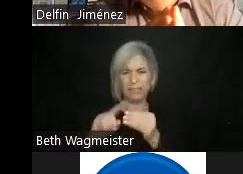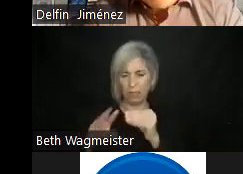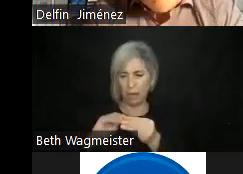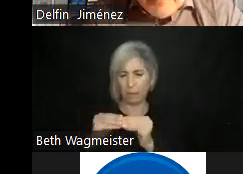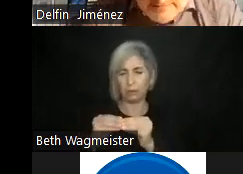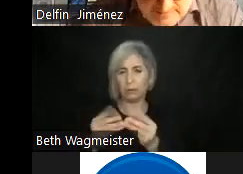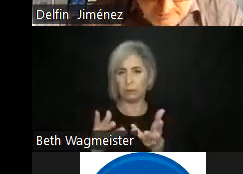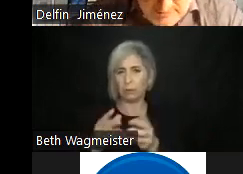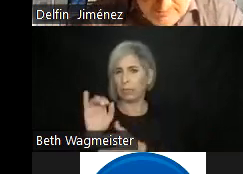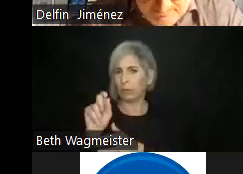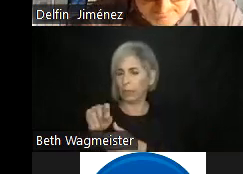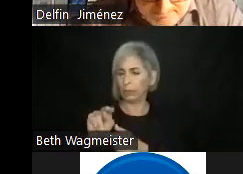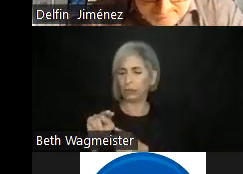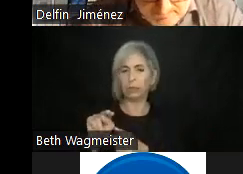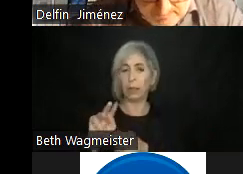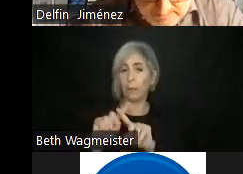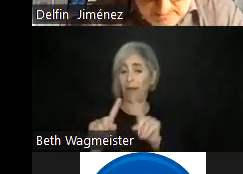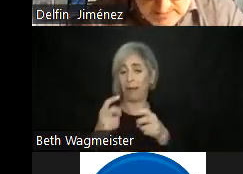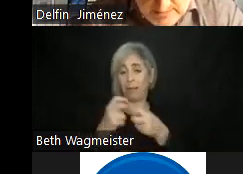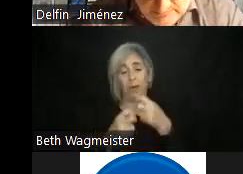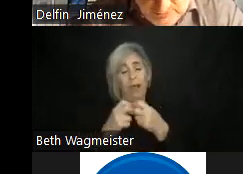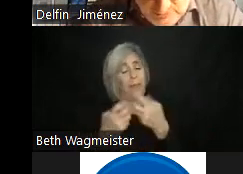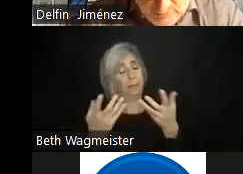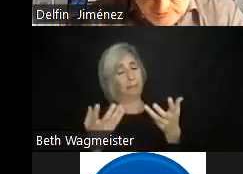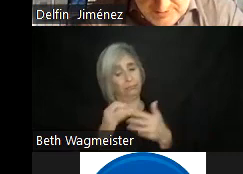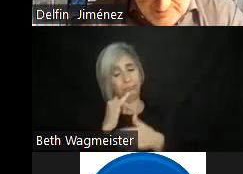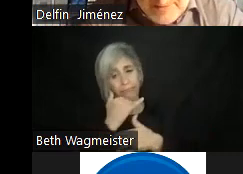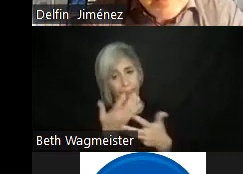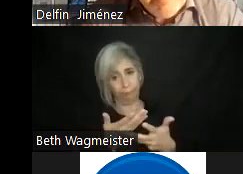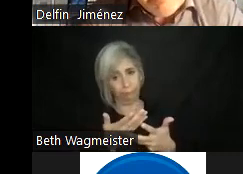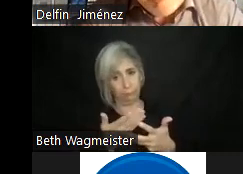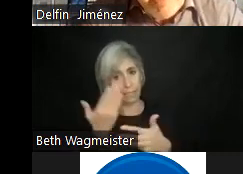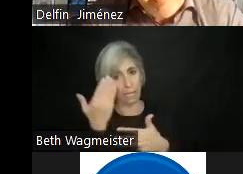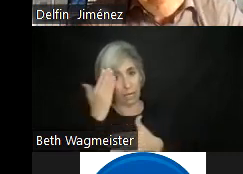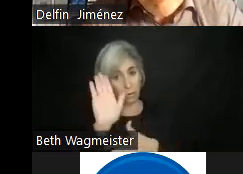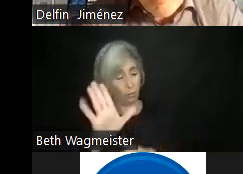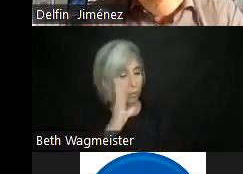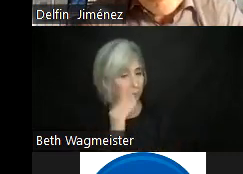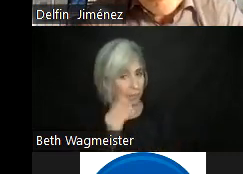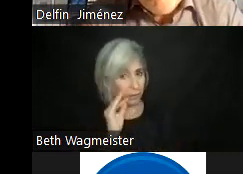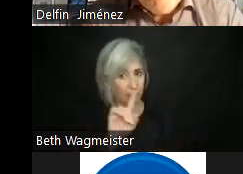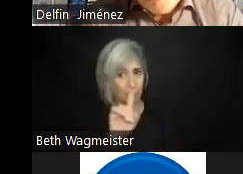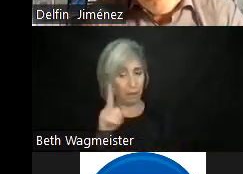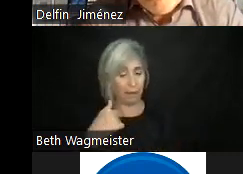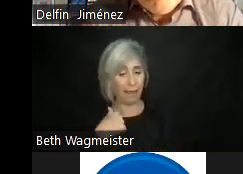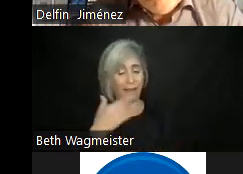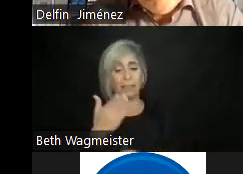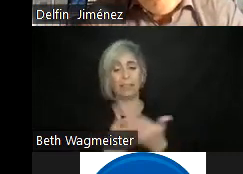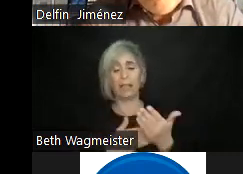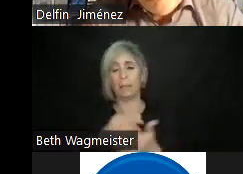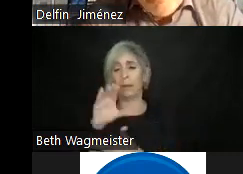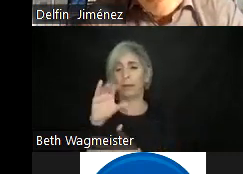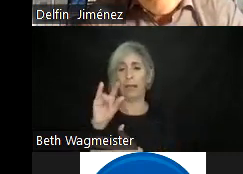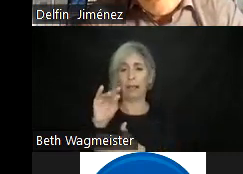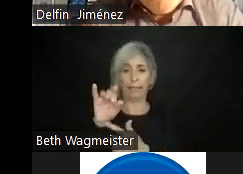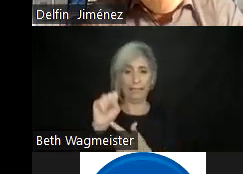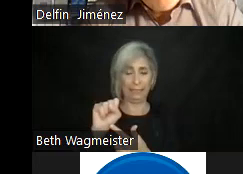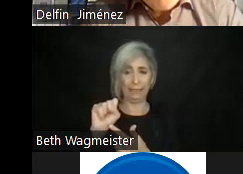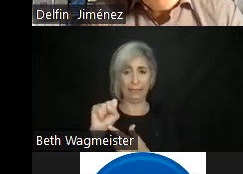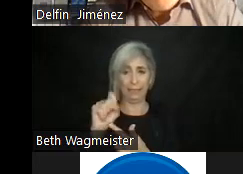But the problem, I don't know your experience, but I have some colleagues that they don't understand